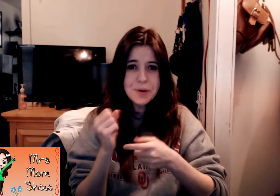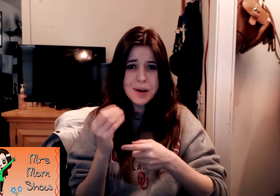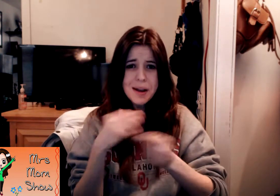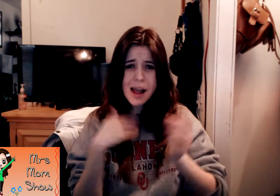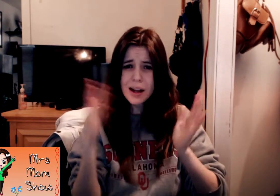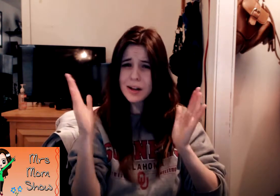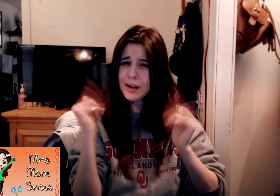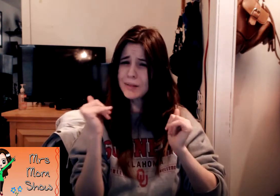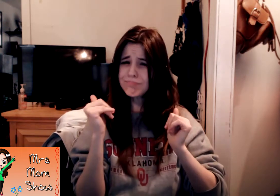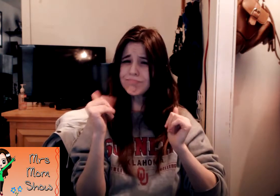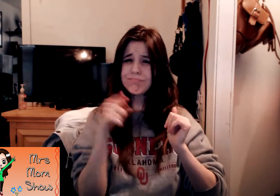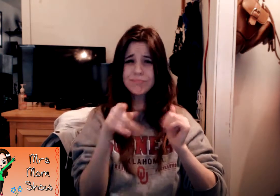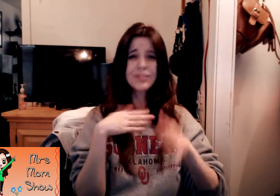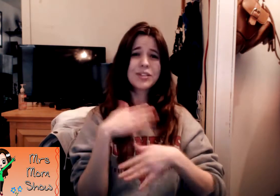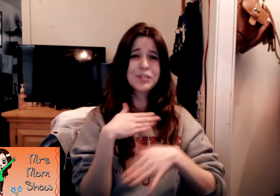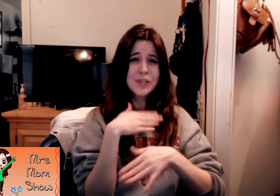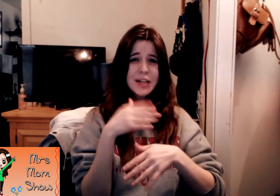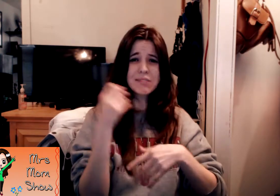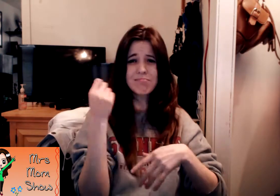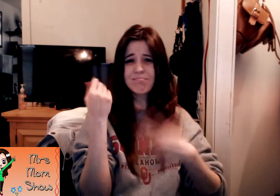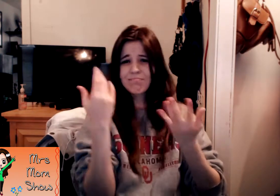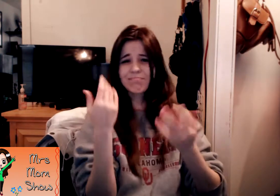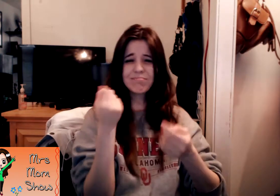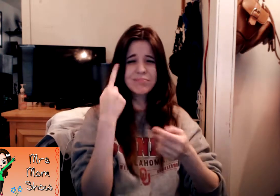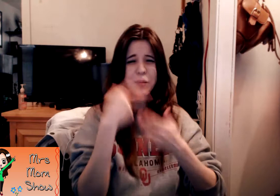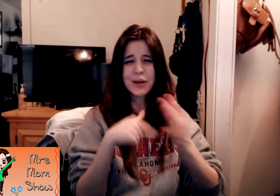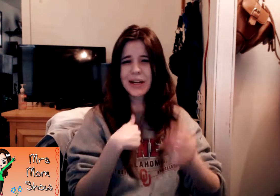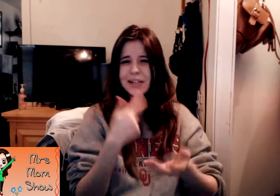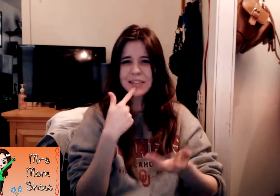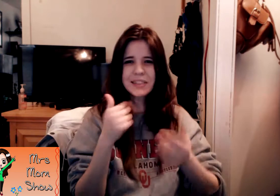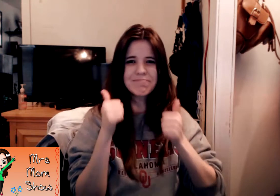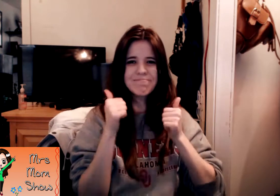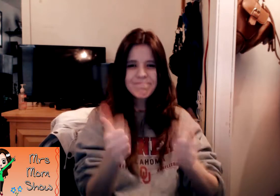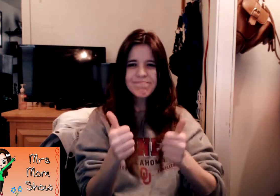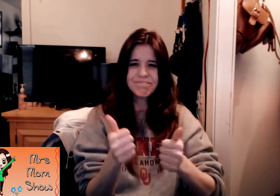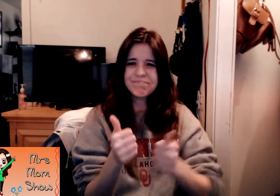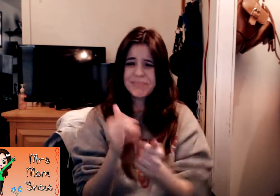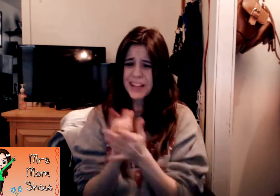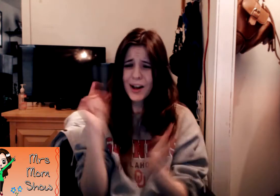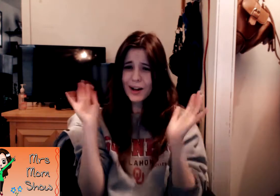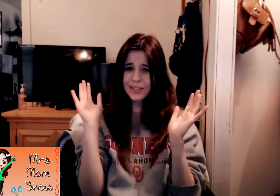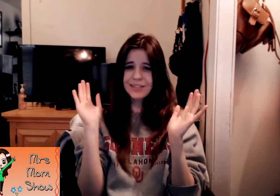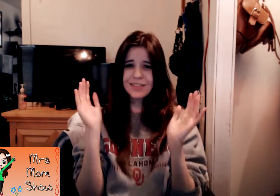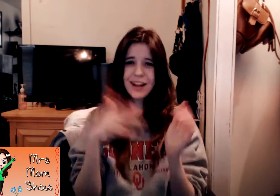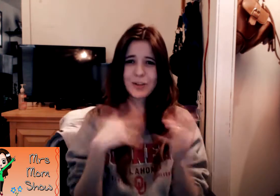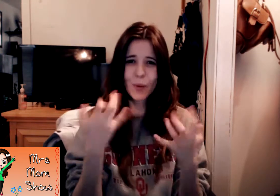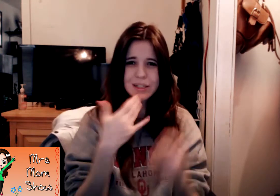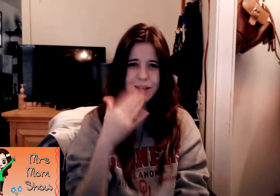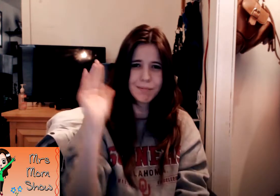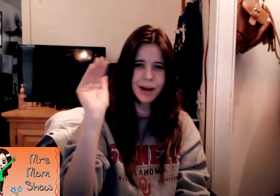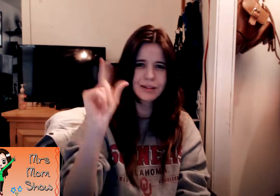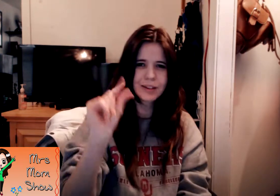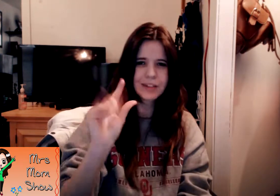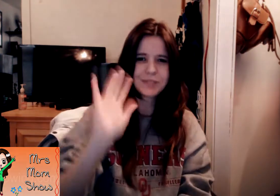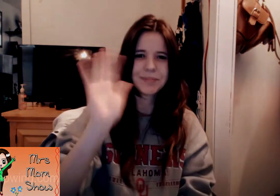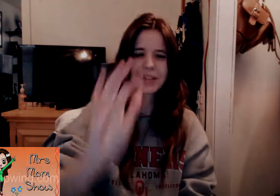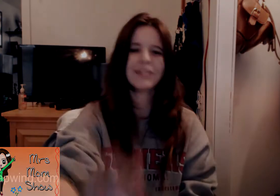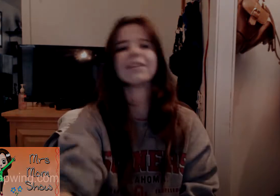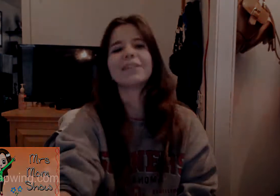So, I hope you enjoy or understand what I say! That's all! I just want to say bye! Lol. Bye.